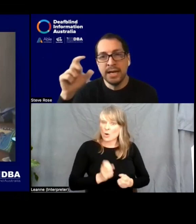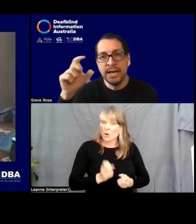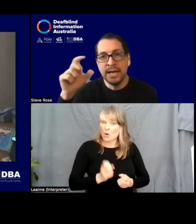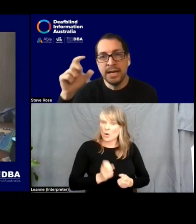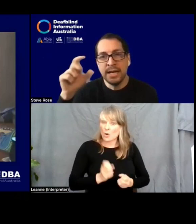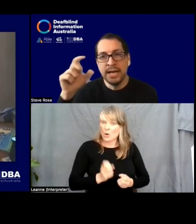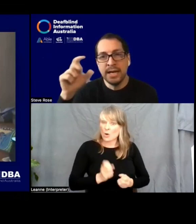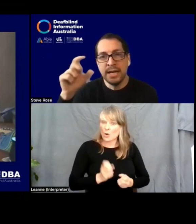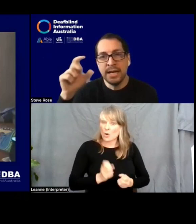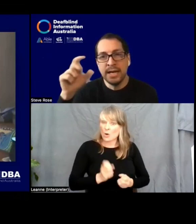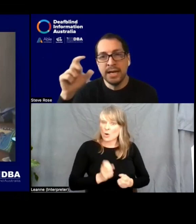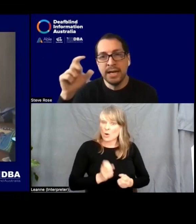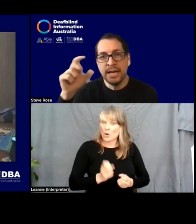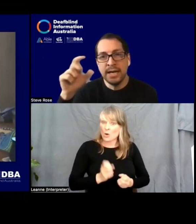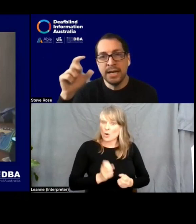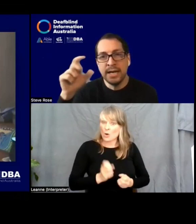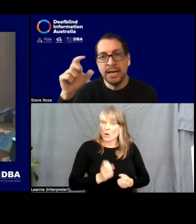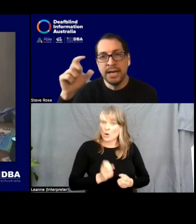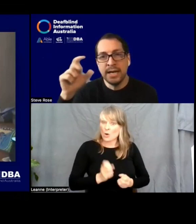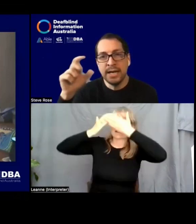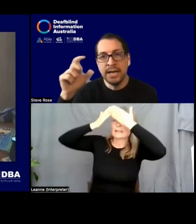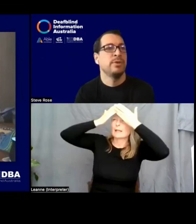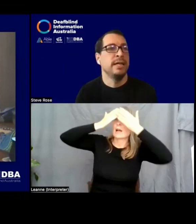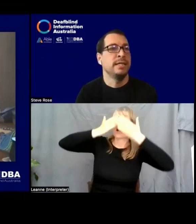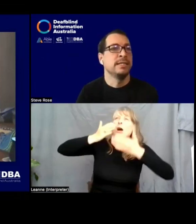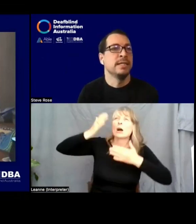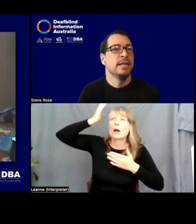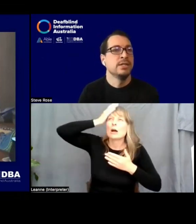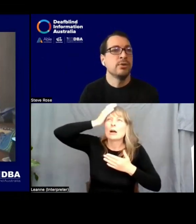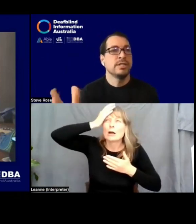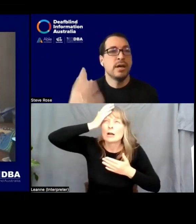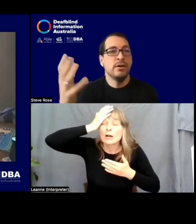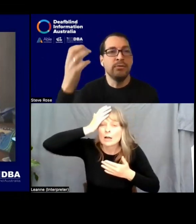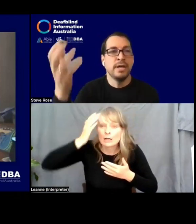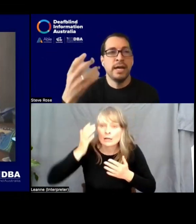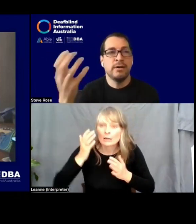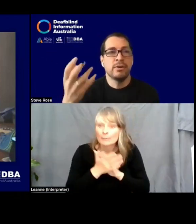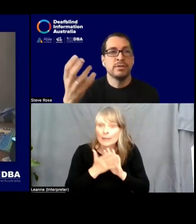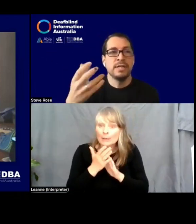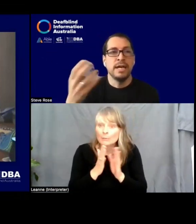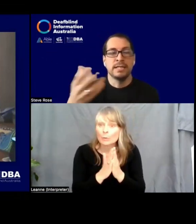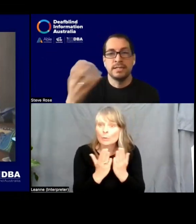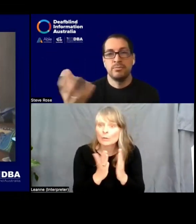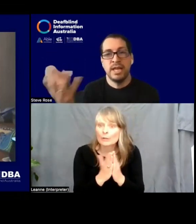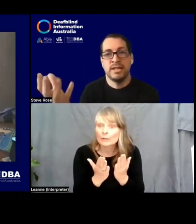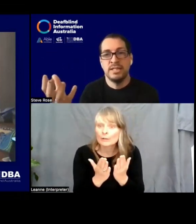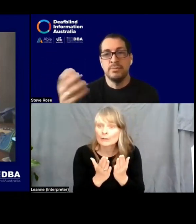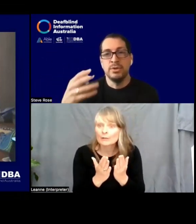and she's gone it was there. Is that what it is? So on its own and out of context, without seeing books,